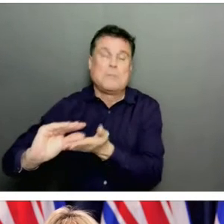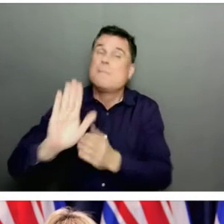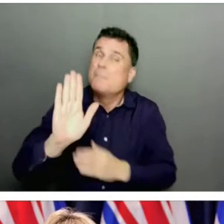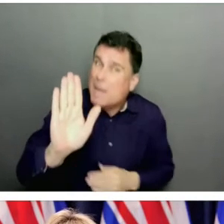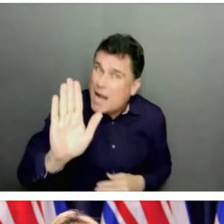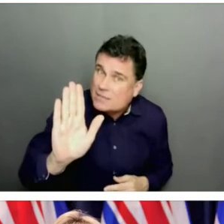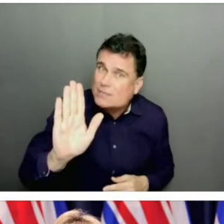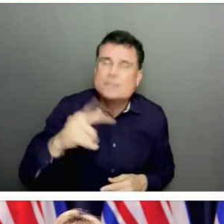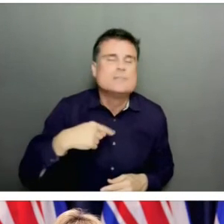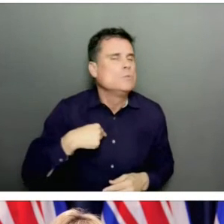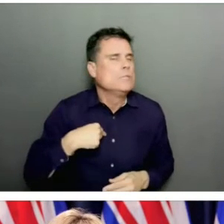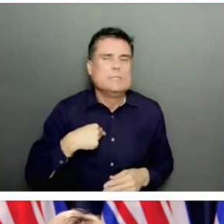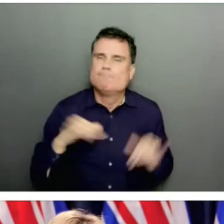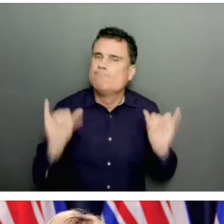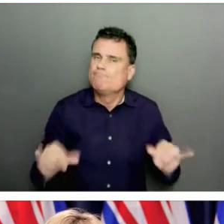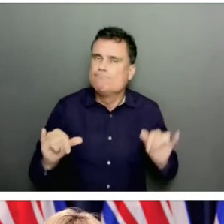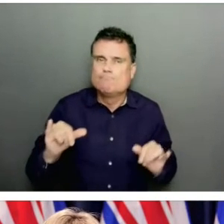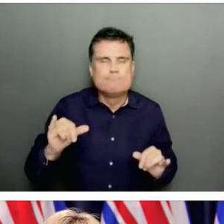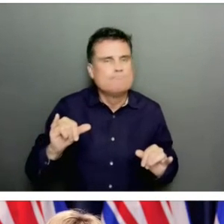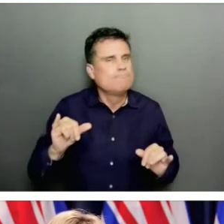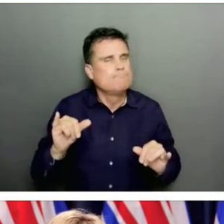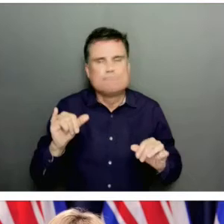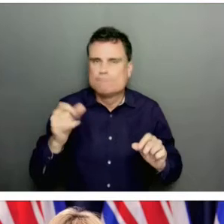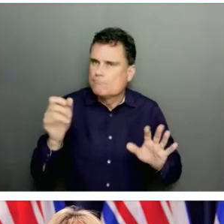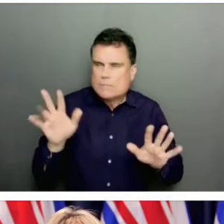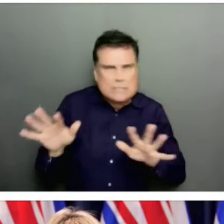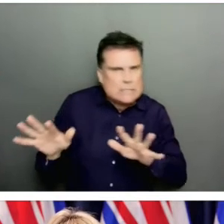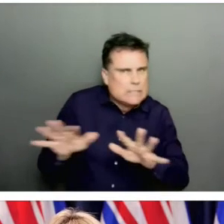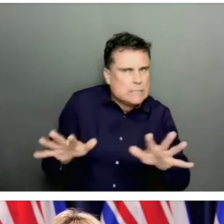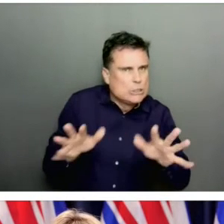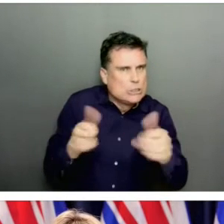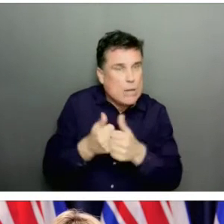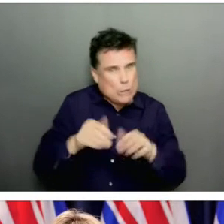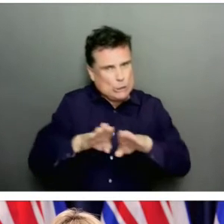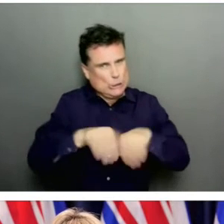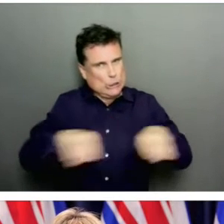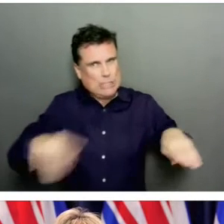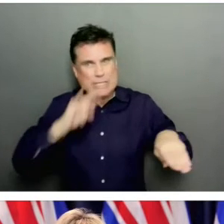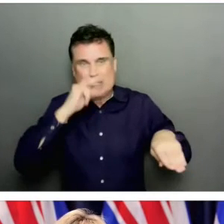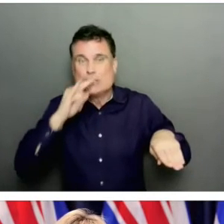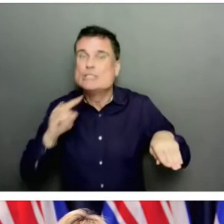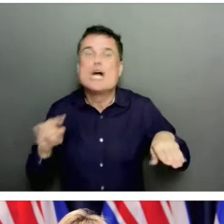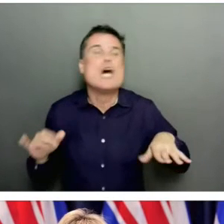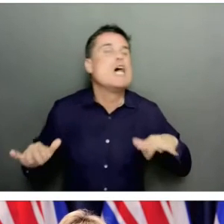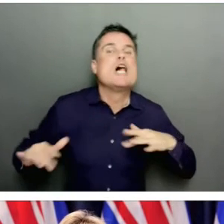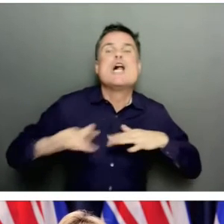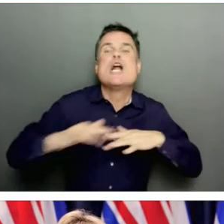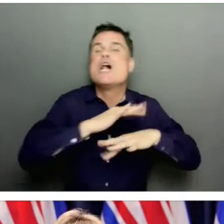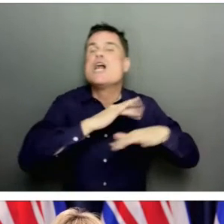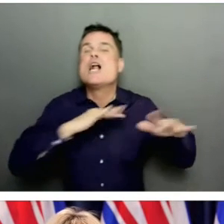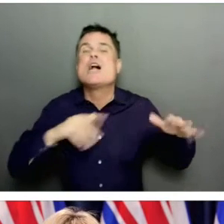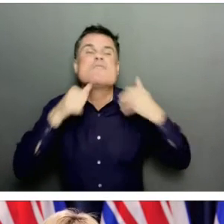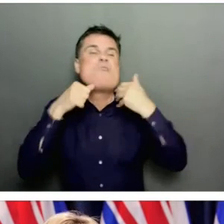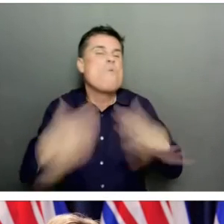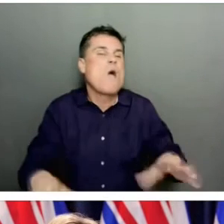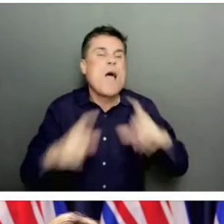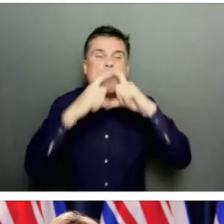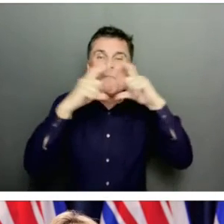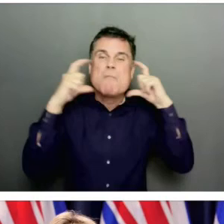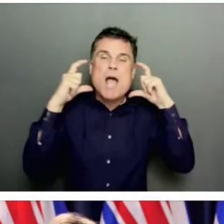they're in the hallways. We know the cohort system in some places works better than others and we know there's been challenges with